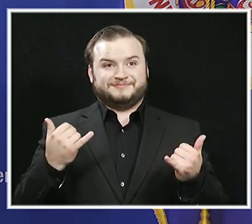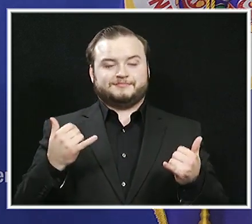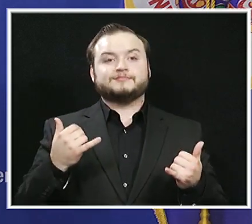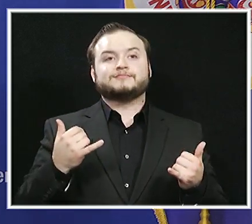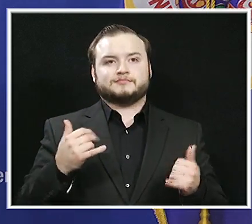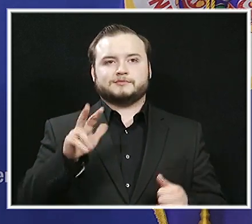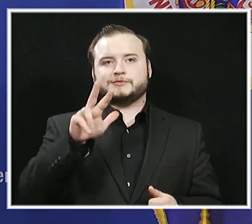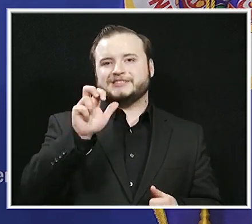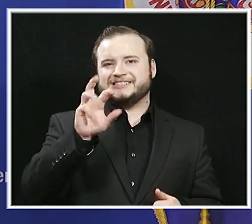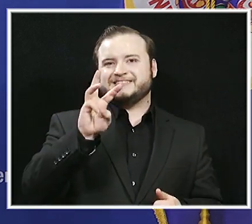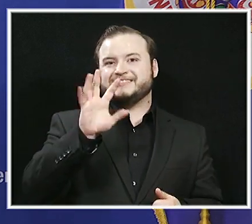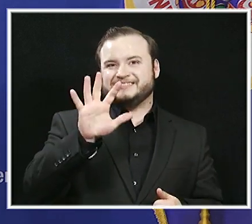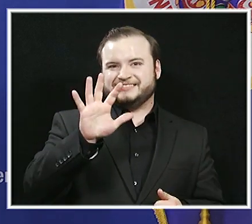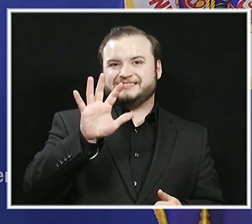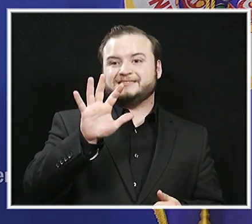There are